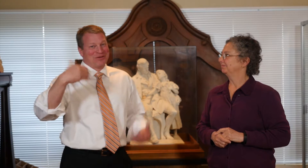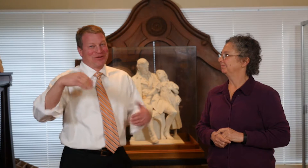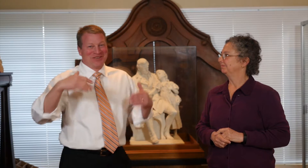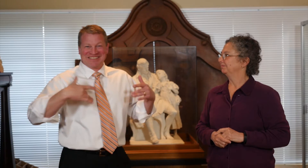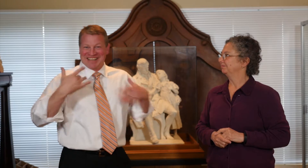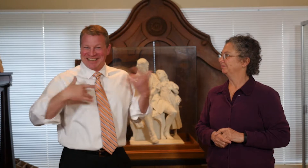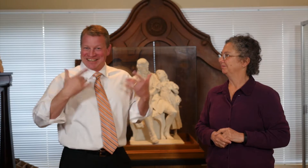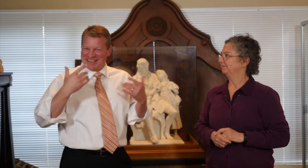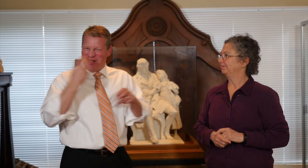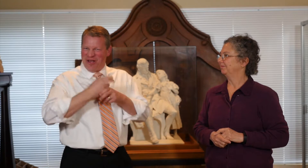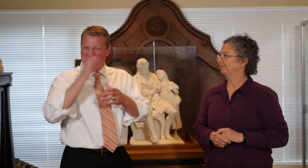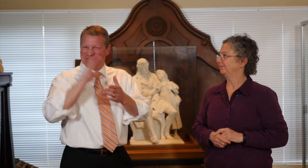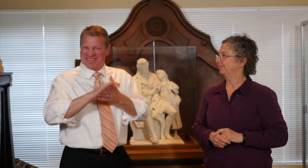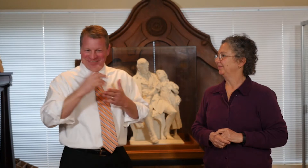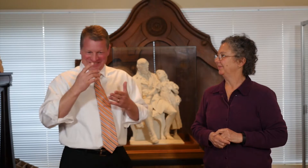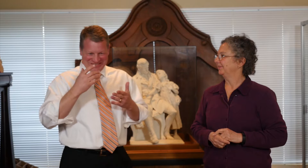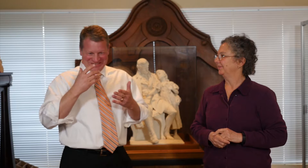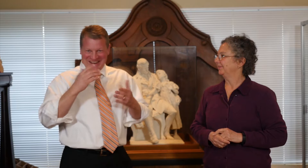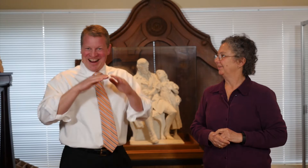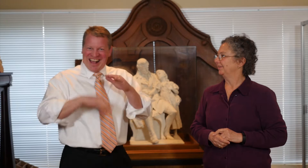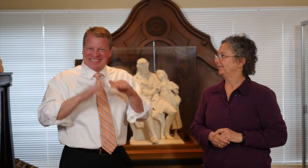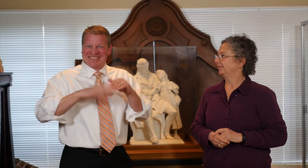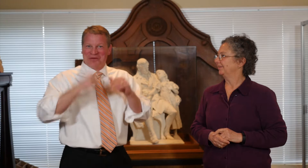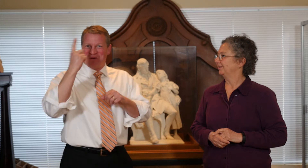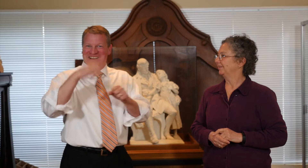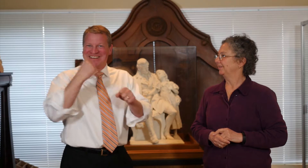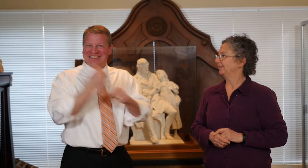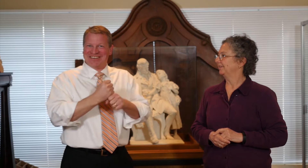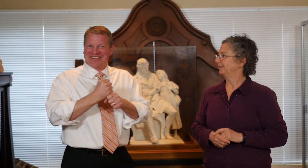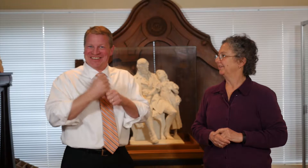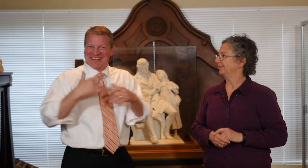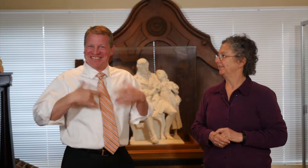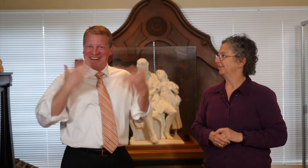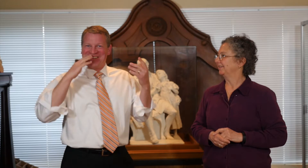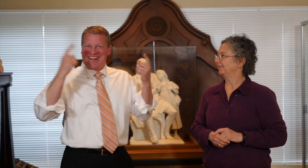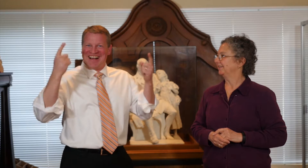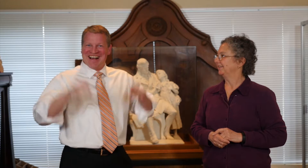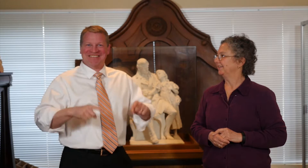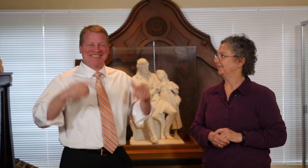Bravin. There's so many exciting things coming up and it's hard to believe that in less than